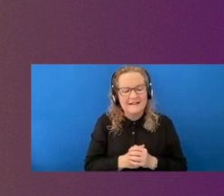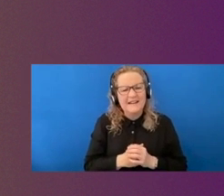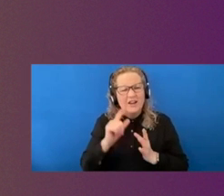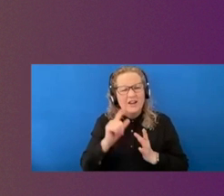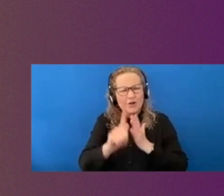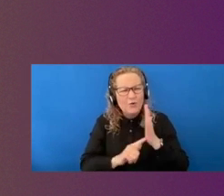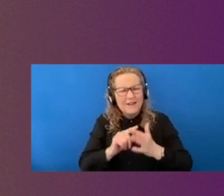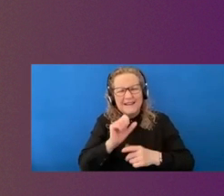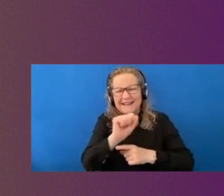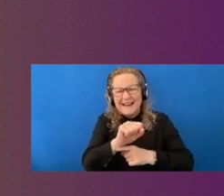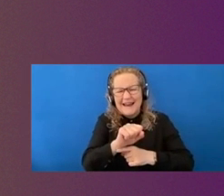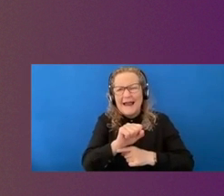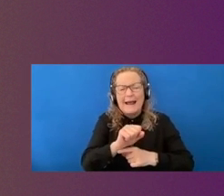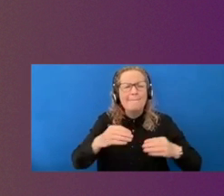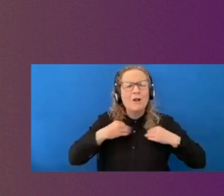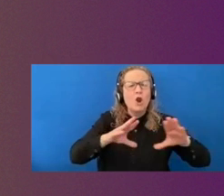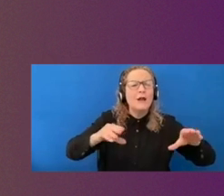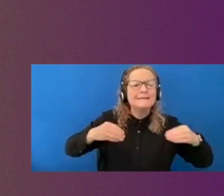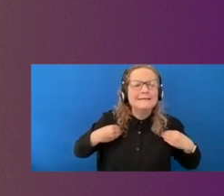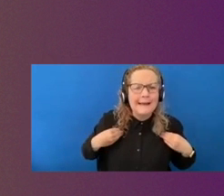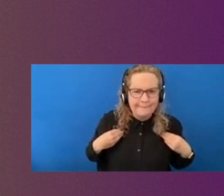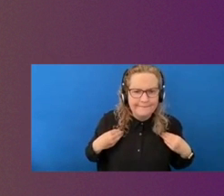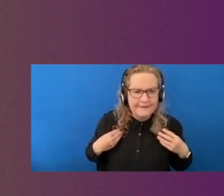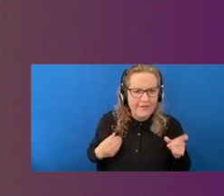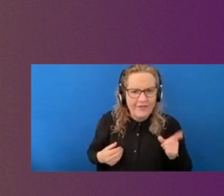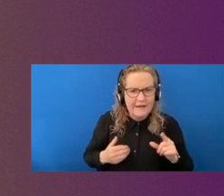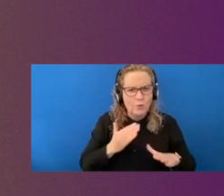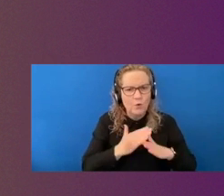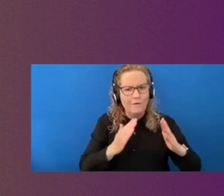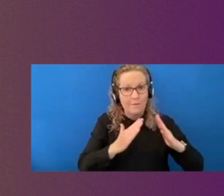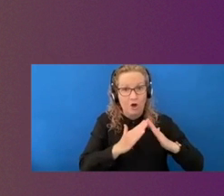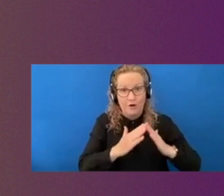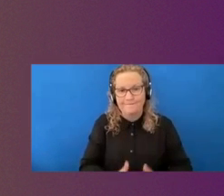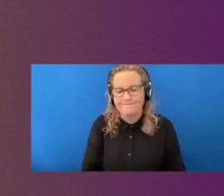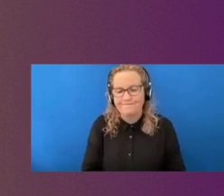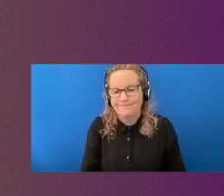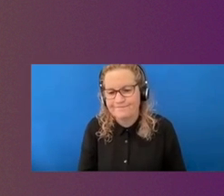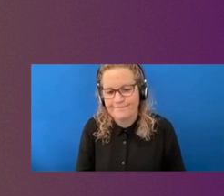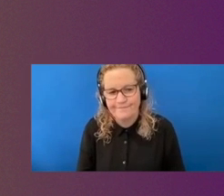acceptable as yeah I would definitely yeah um and now I think you know there's that expectation that